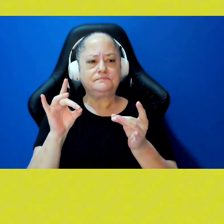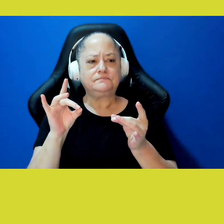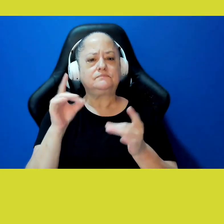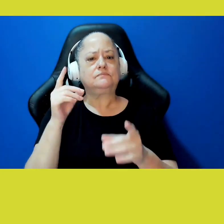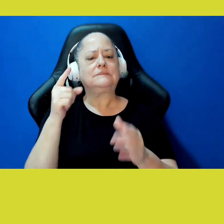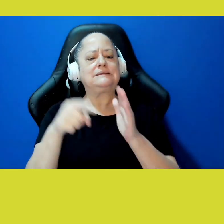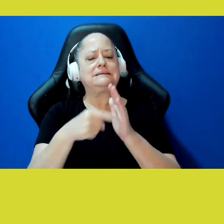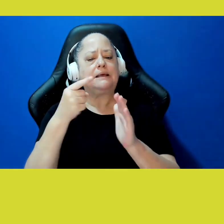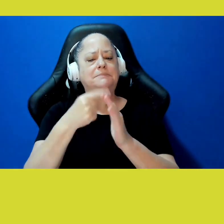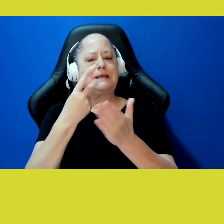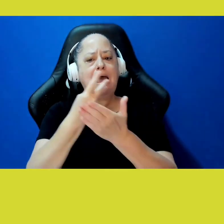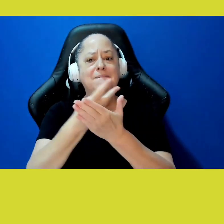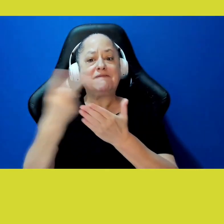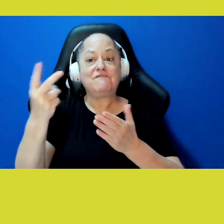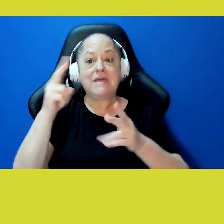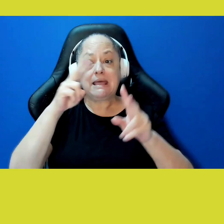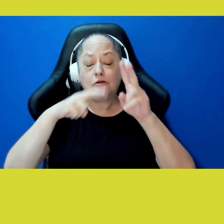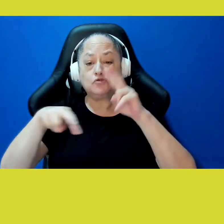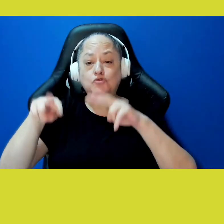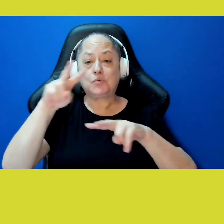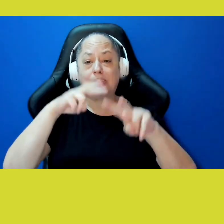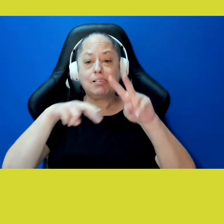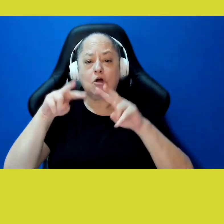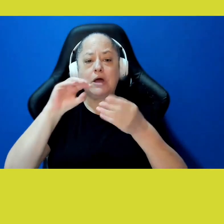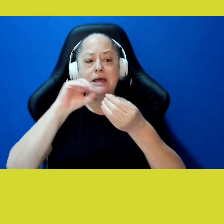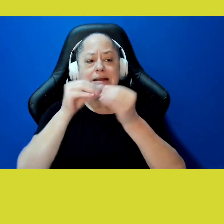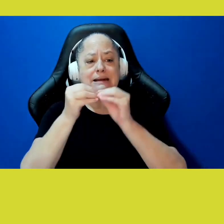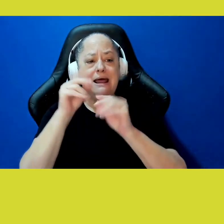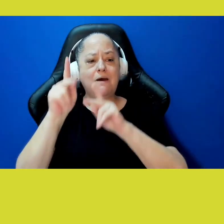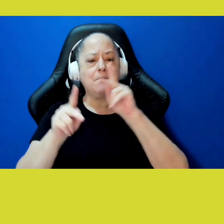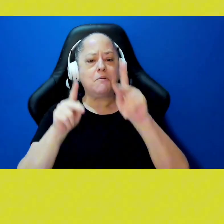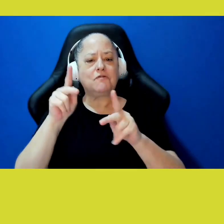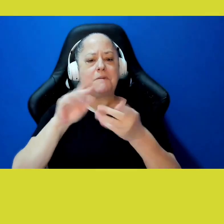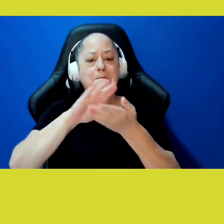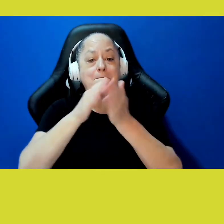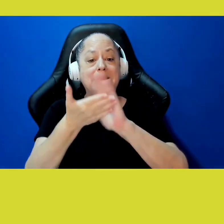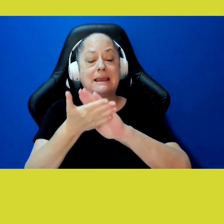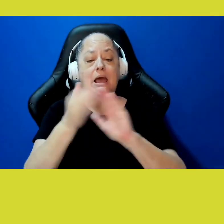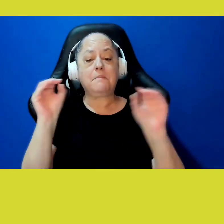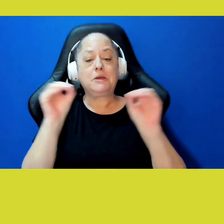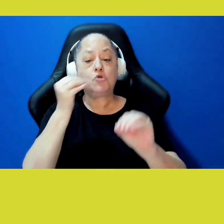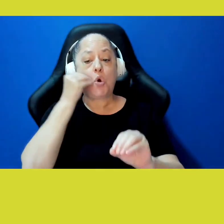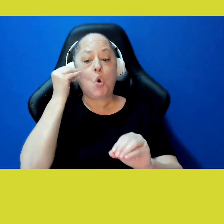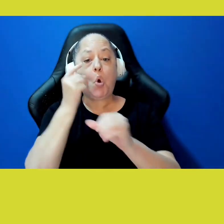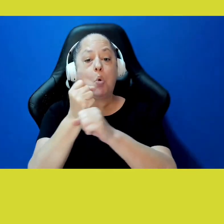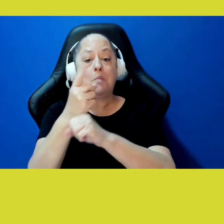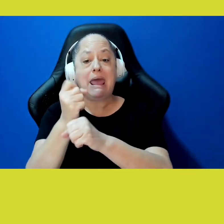fail to look at is the number of people that are becoming homeless every year because of the lack of